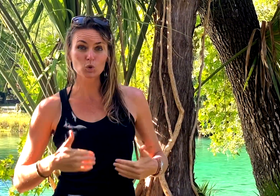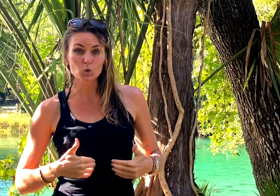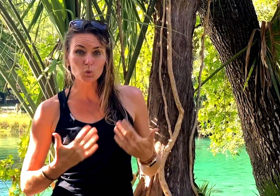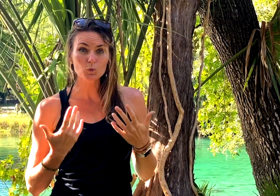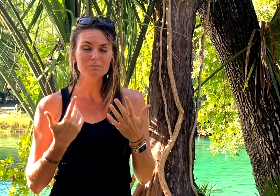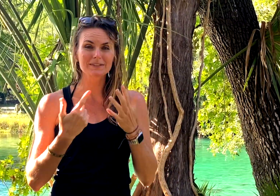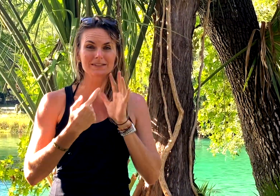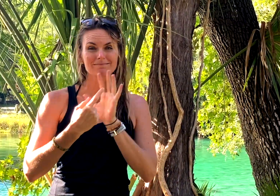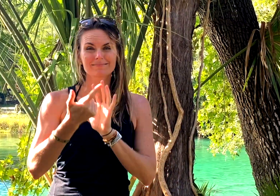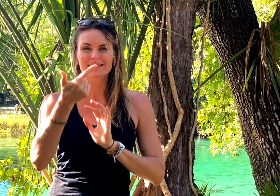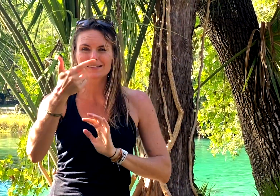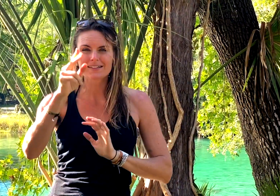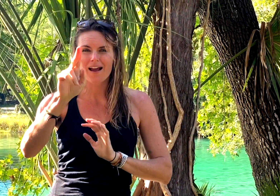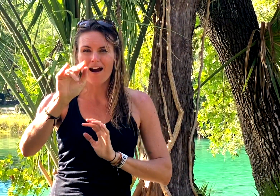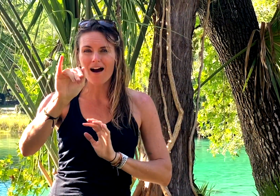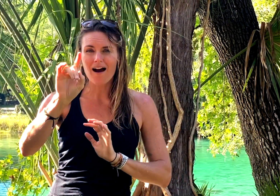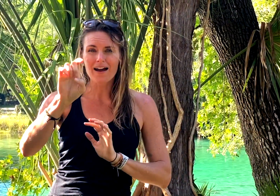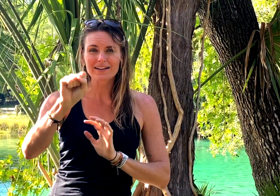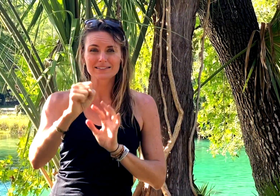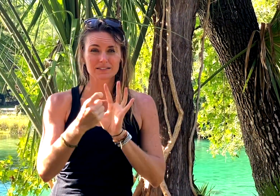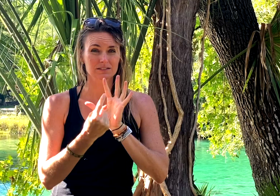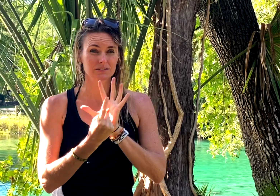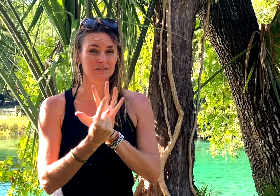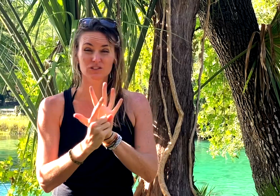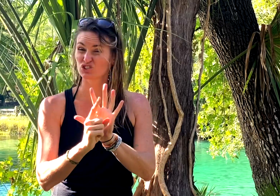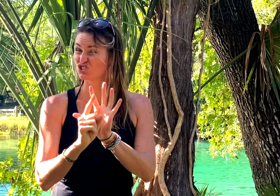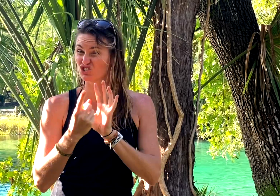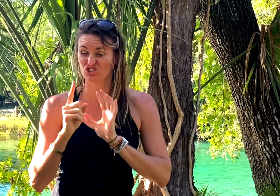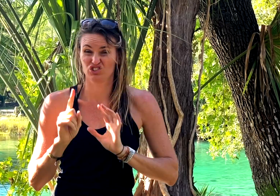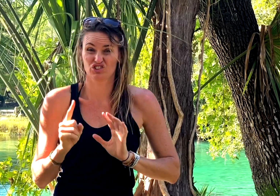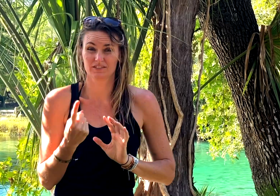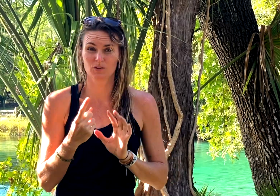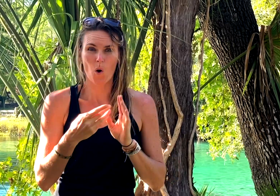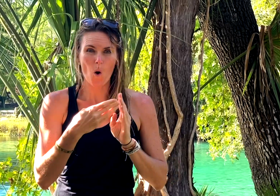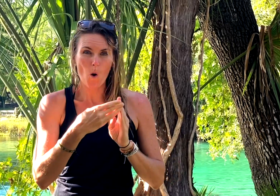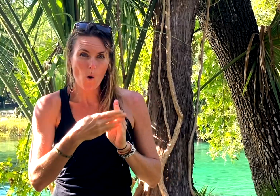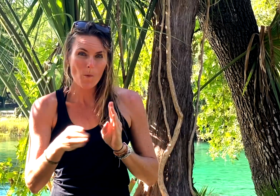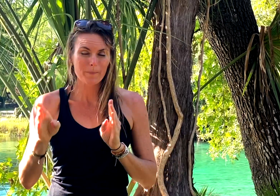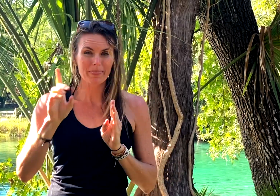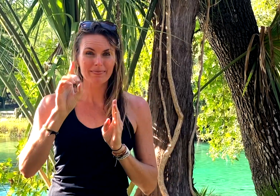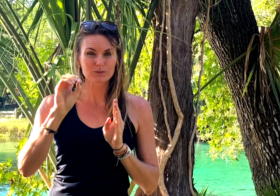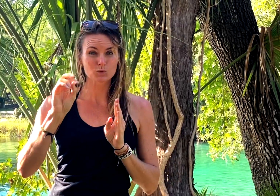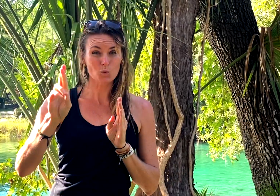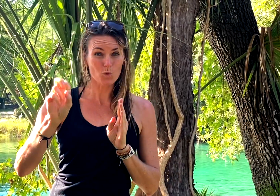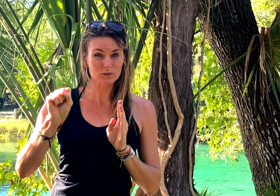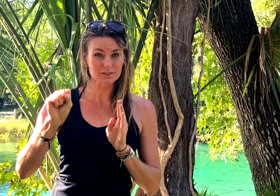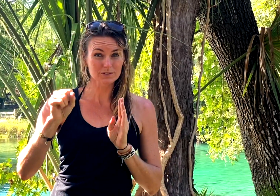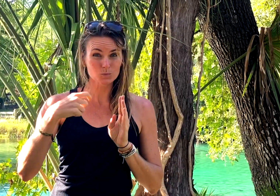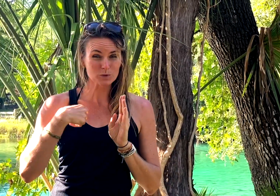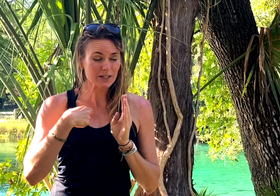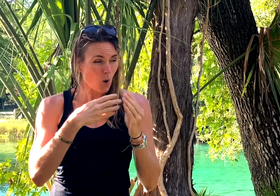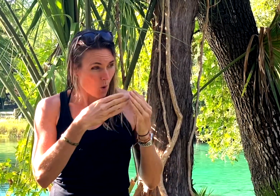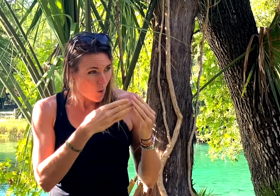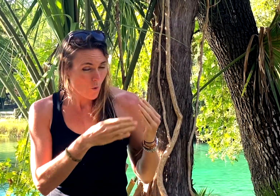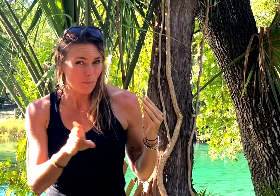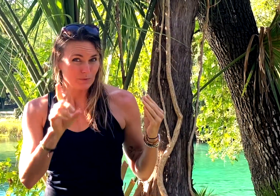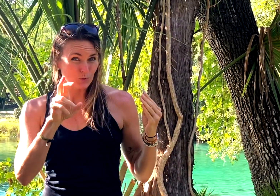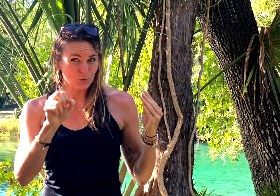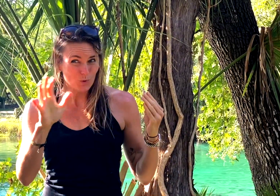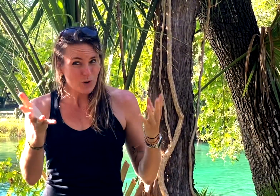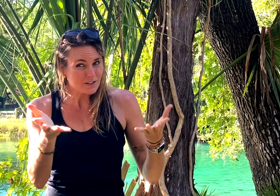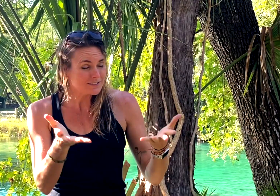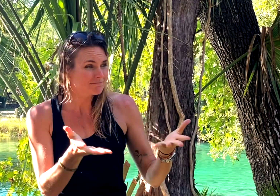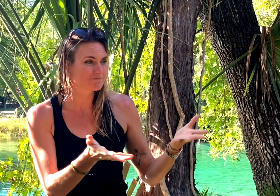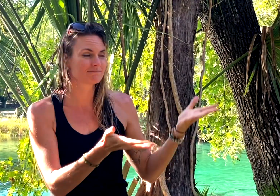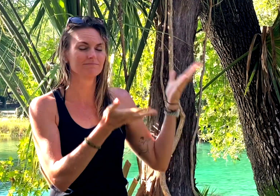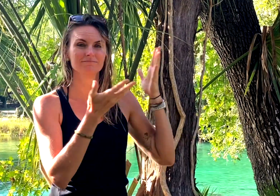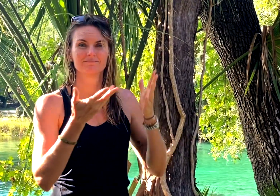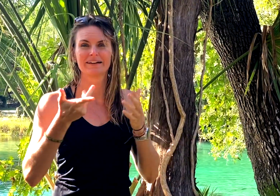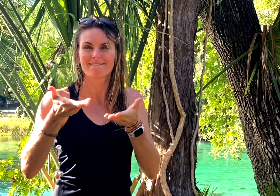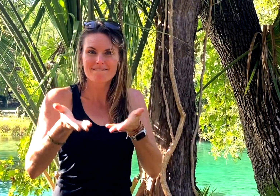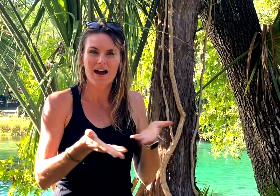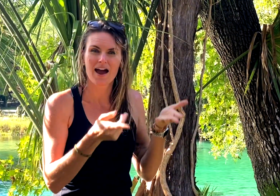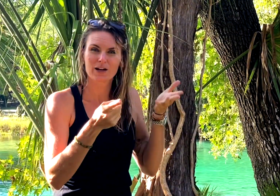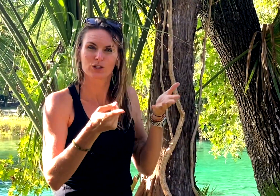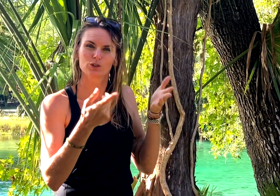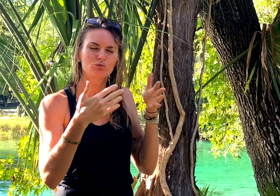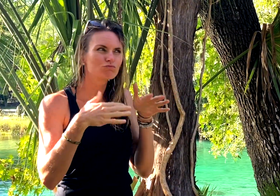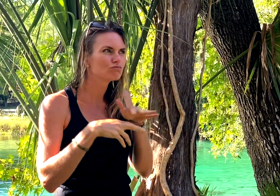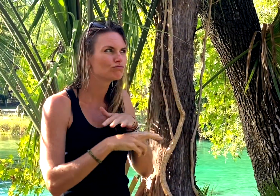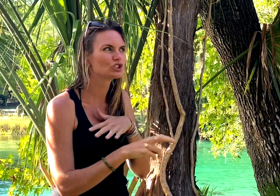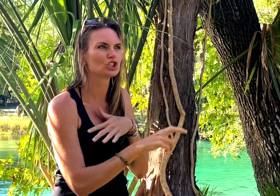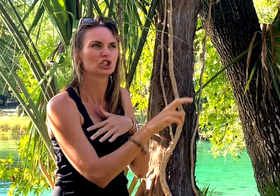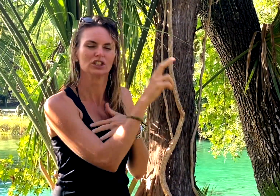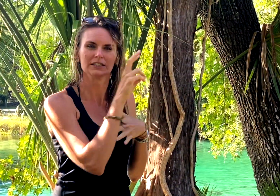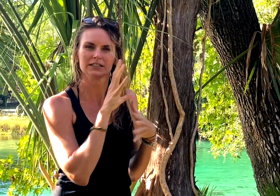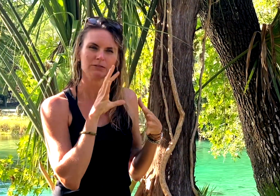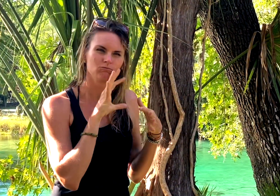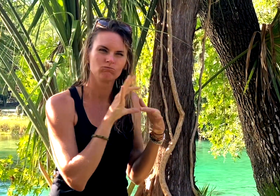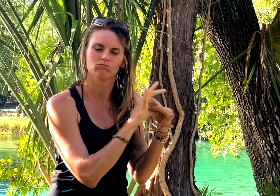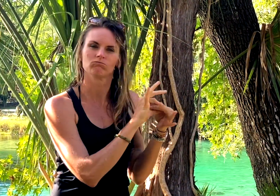We, as human guides, simply open the door, inviting you into a deeper connection with